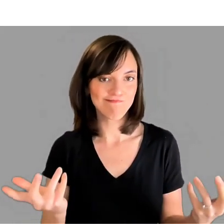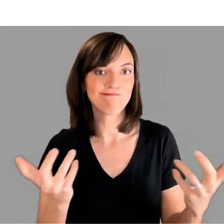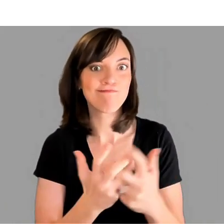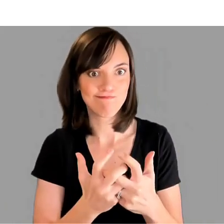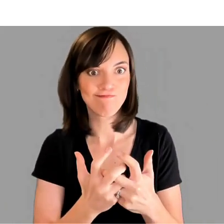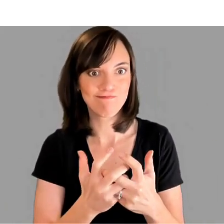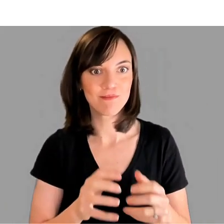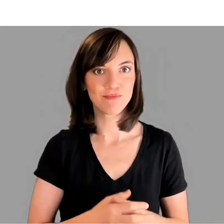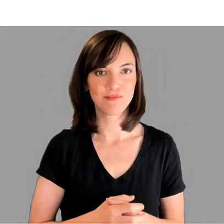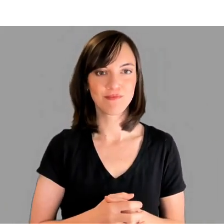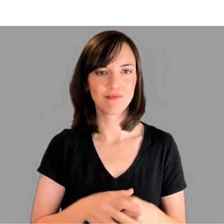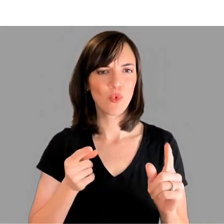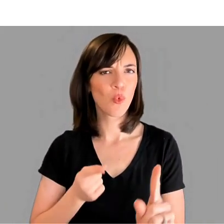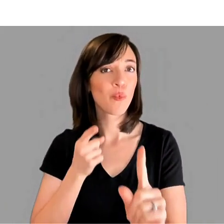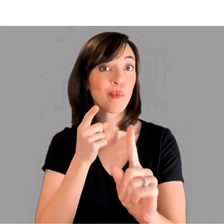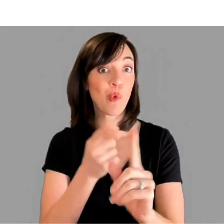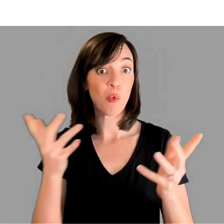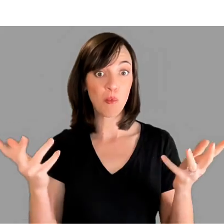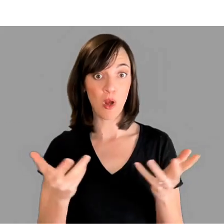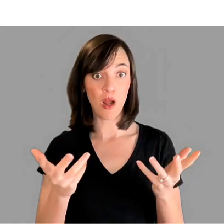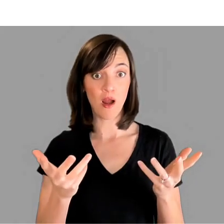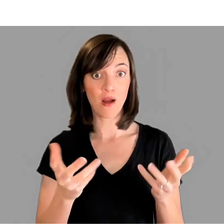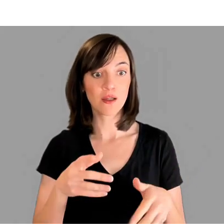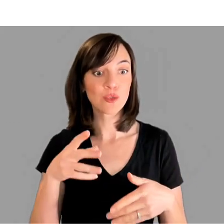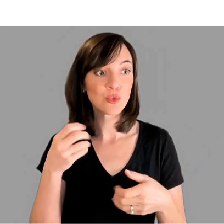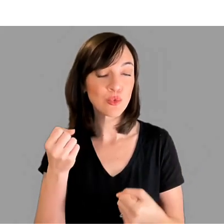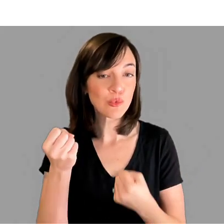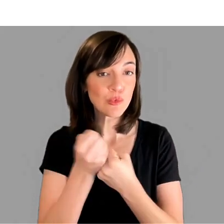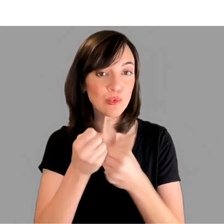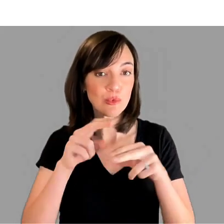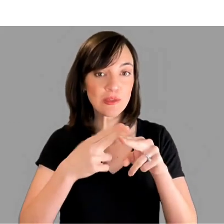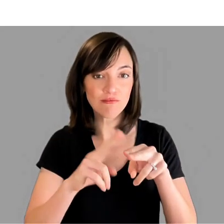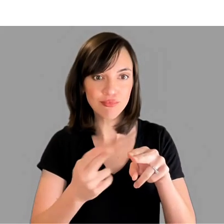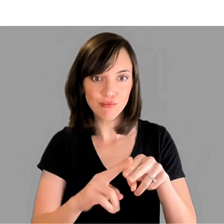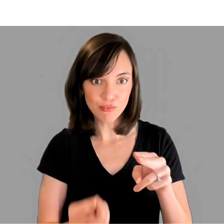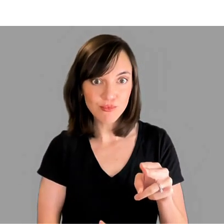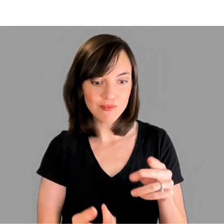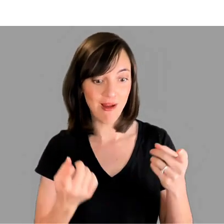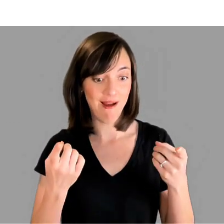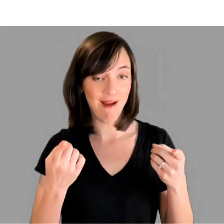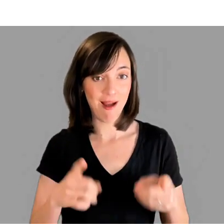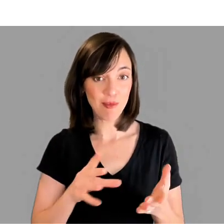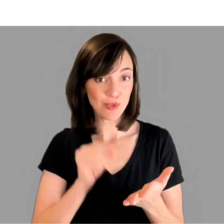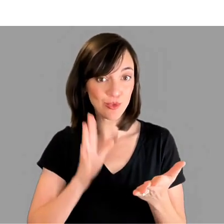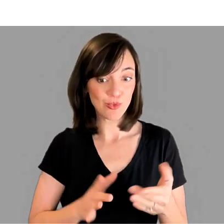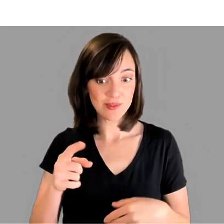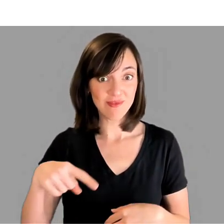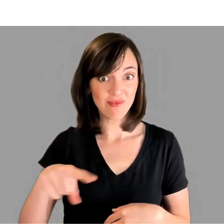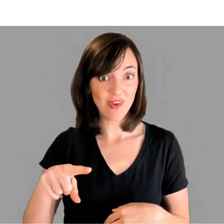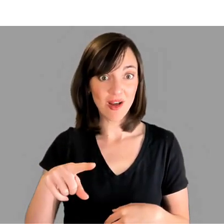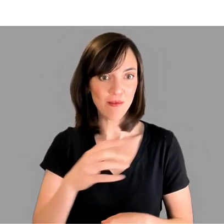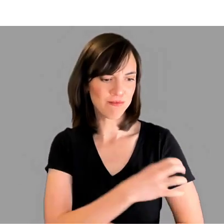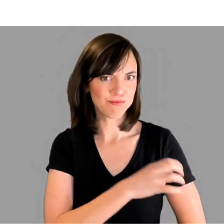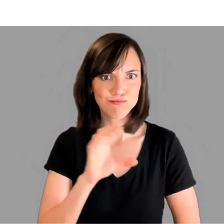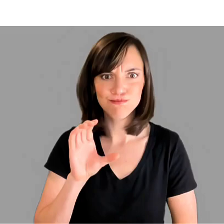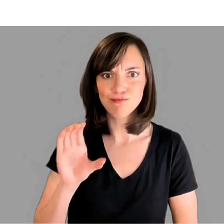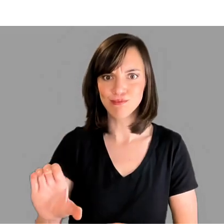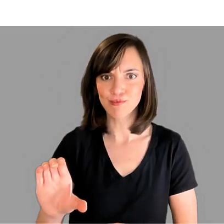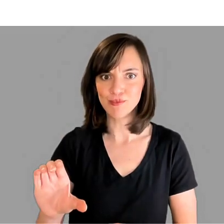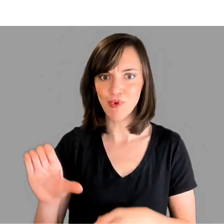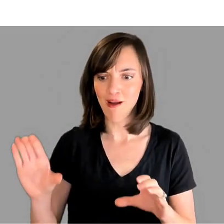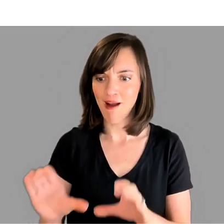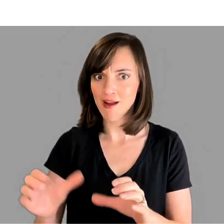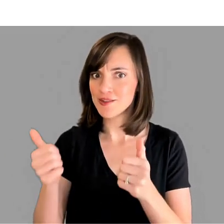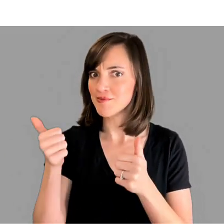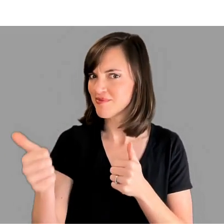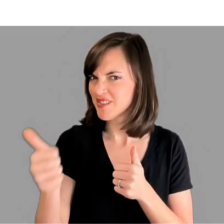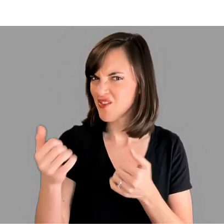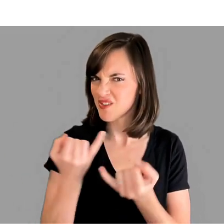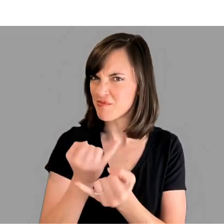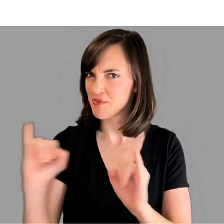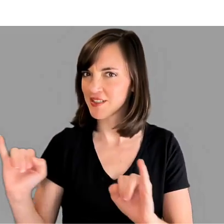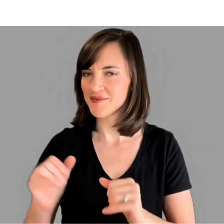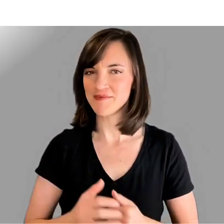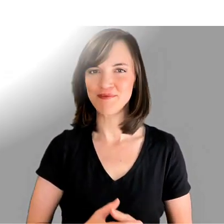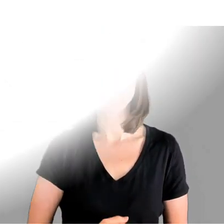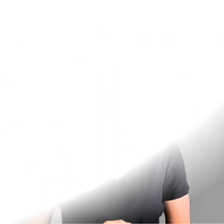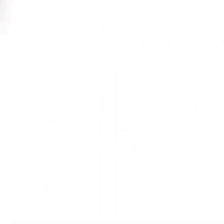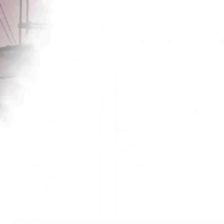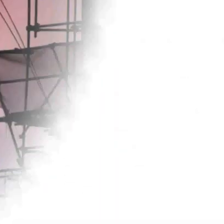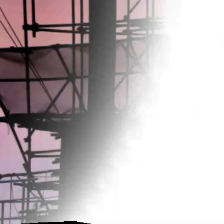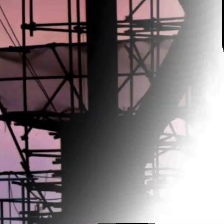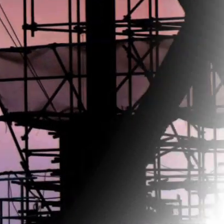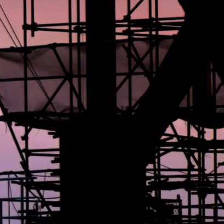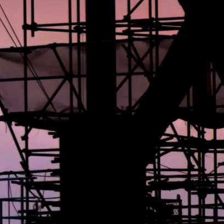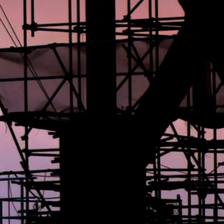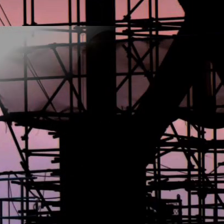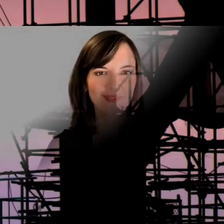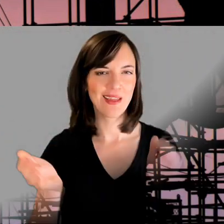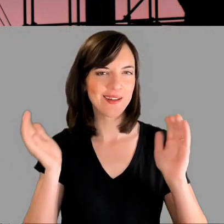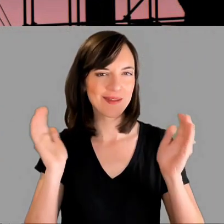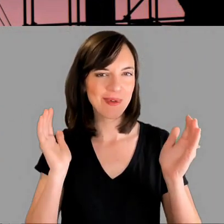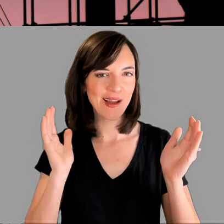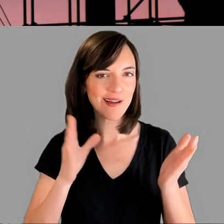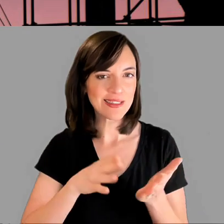to provide a decreasing level of support until learners are empowered to perform independently.”